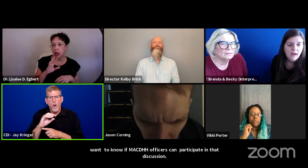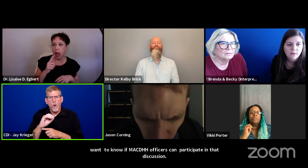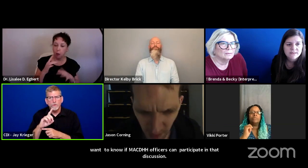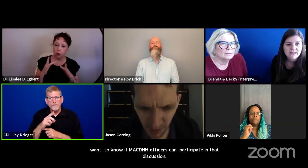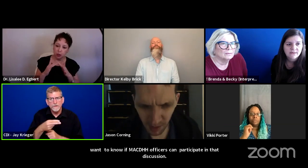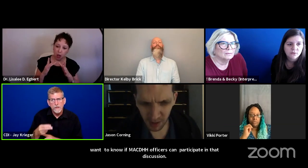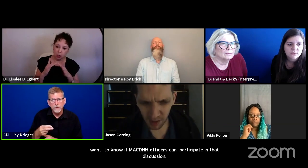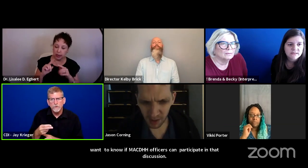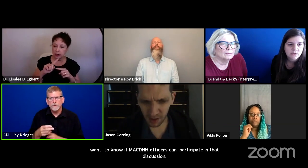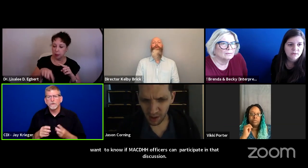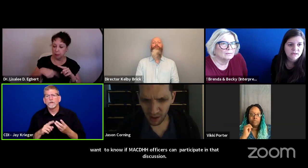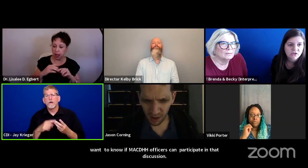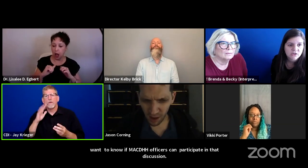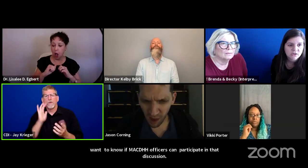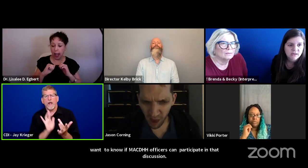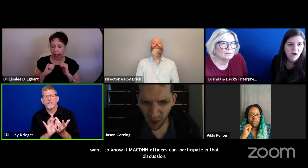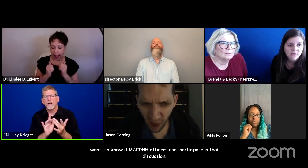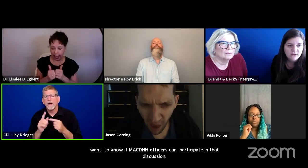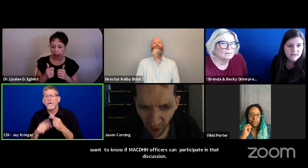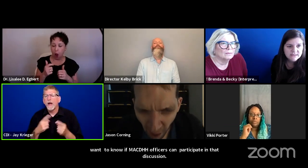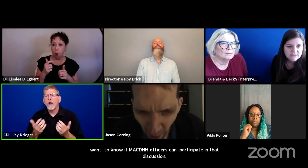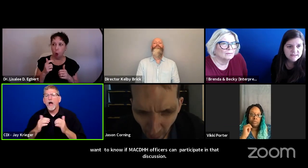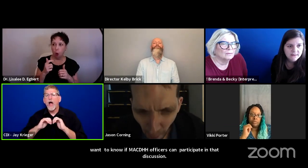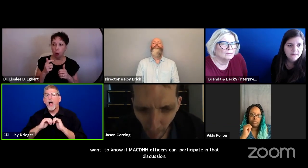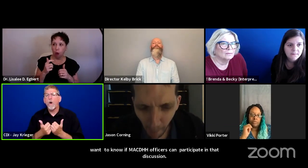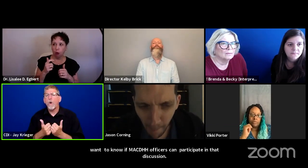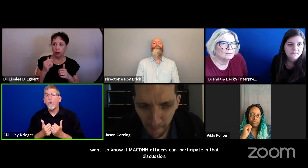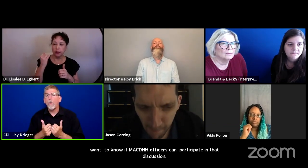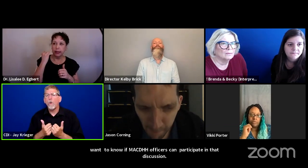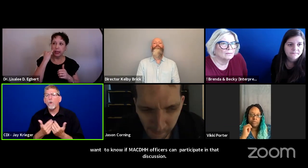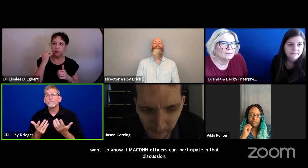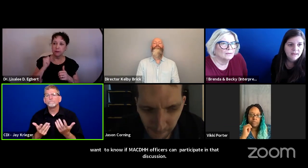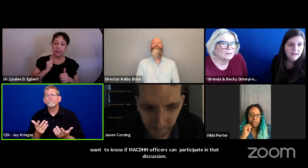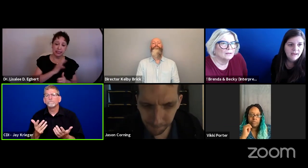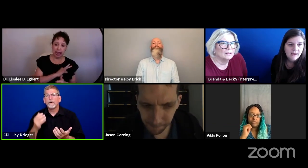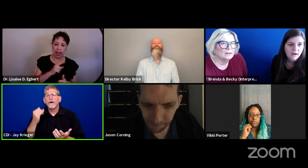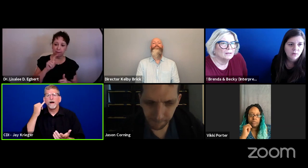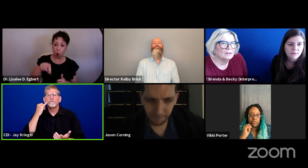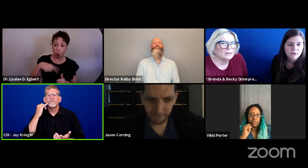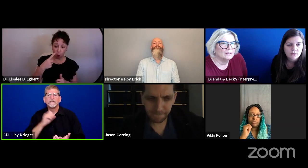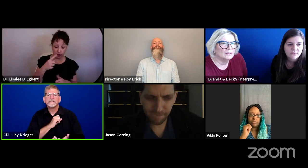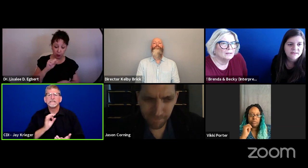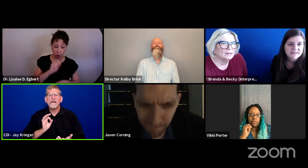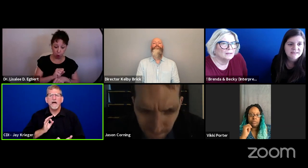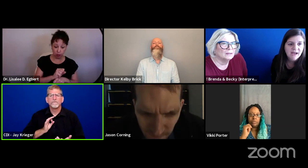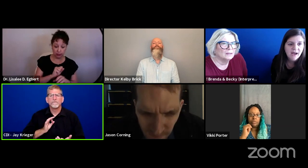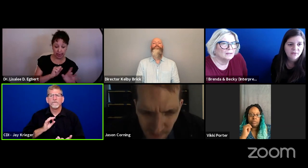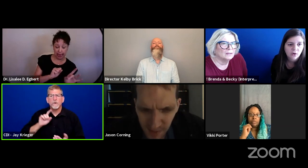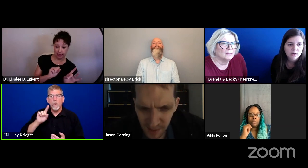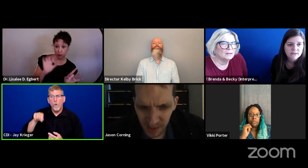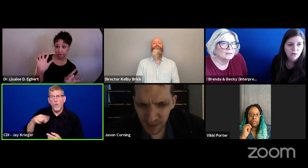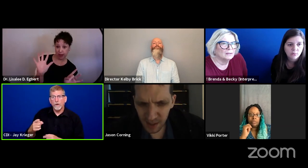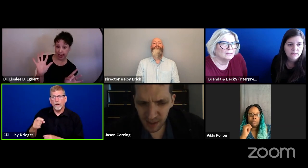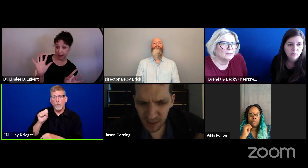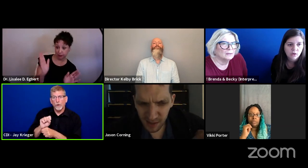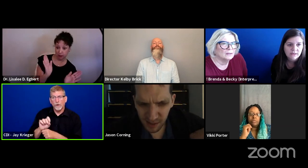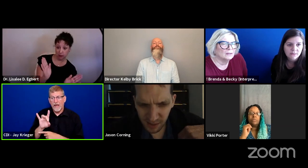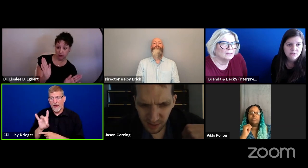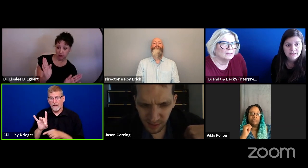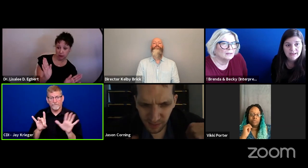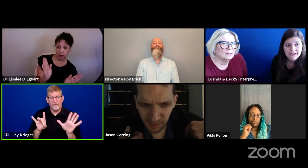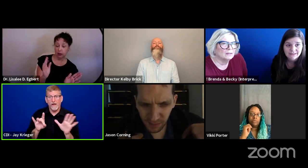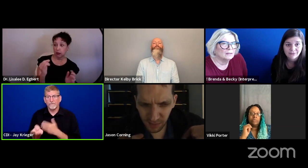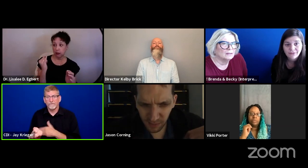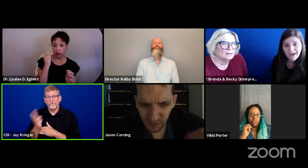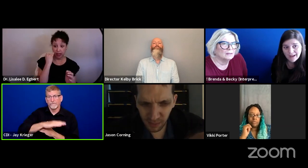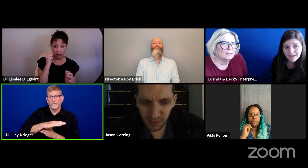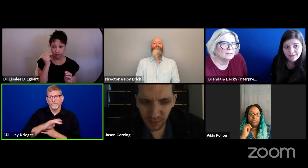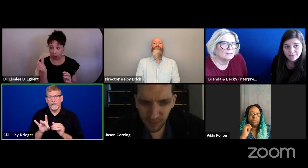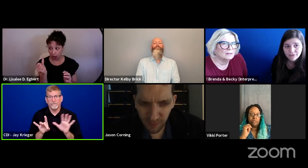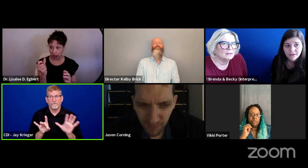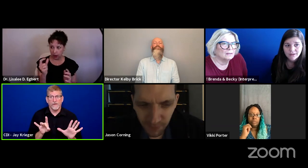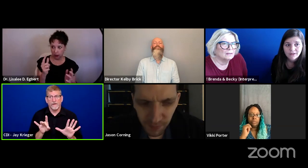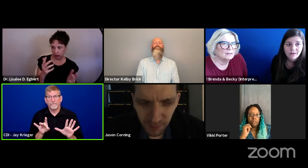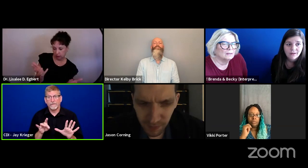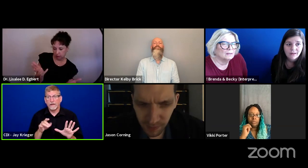how that influences ODHH and the office, if the staff is only working between 8:00-5:00,